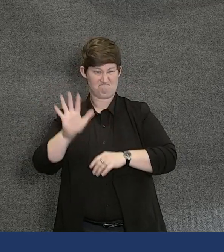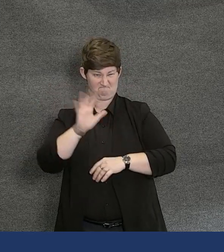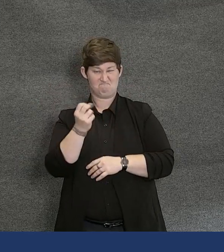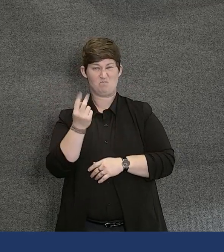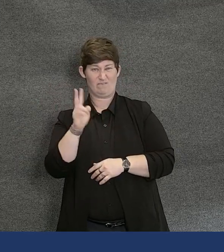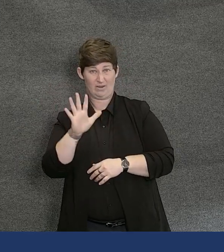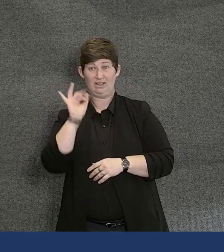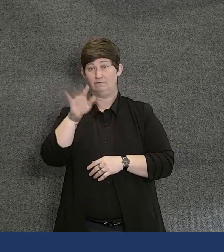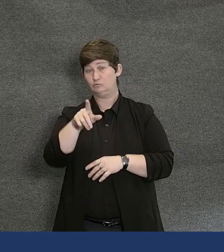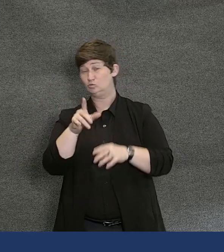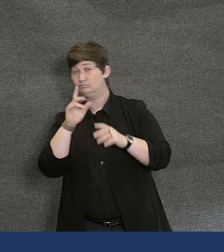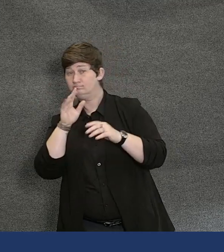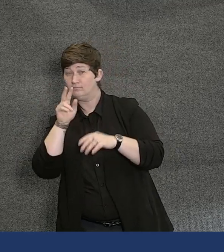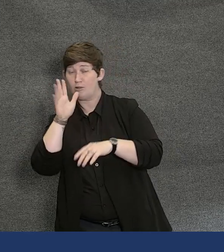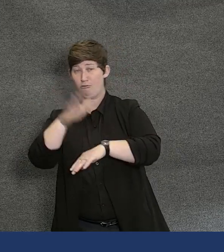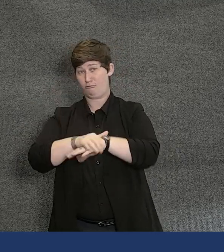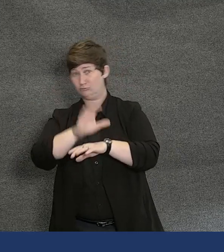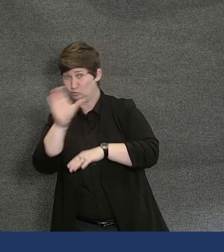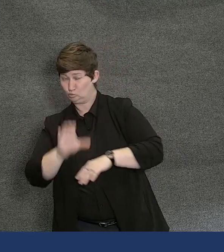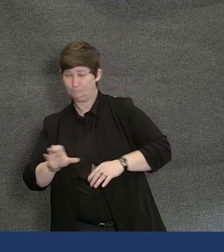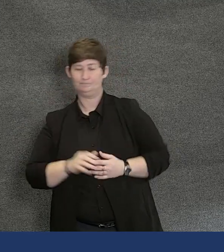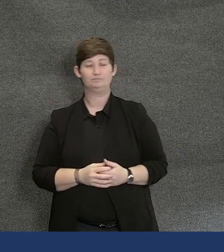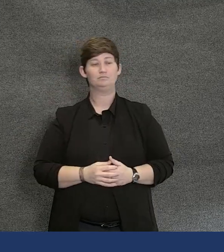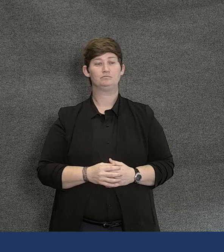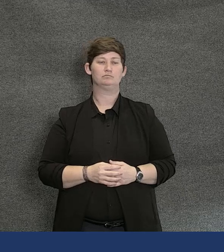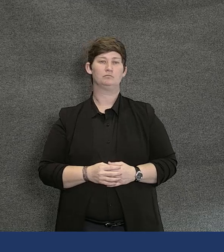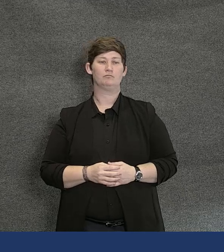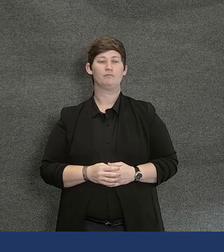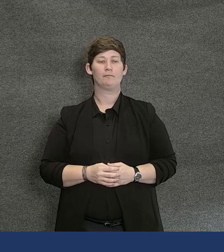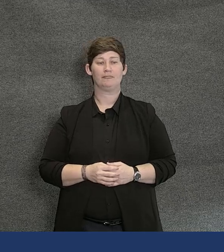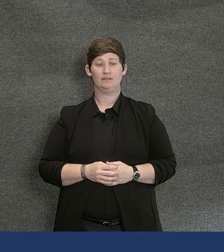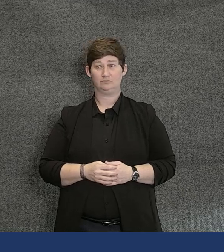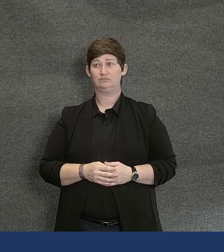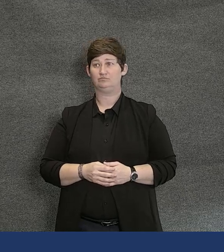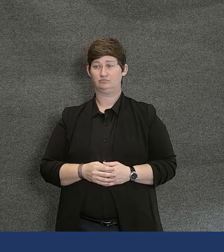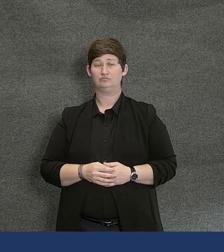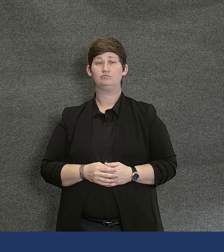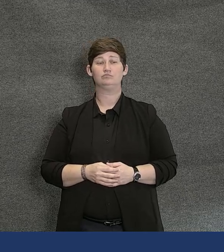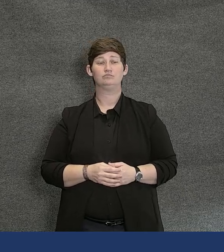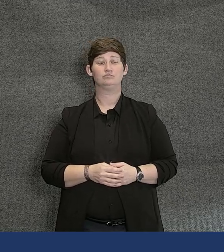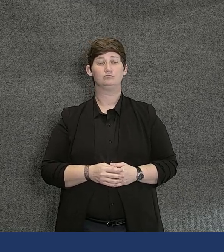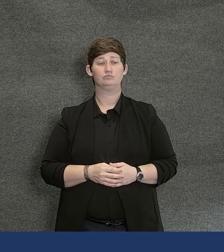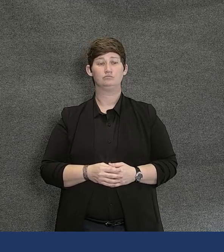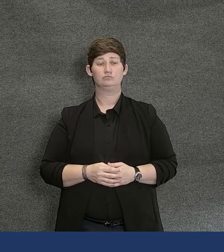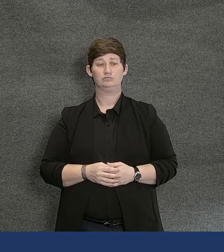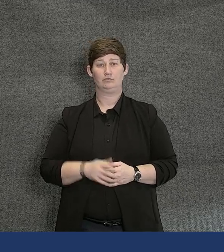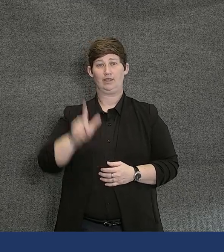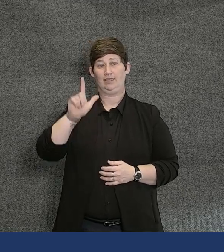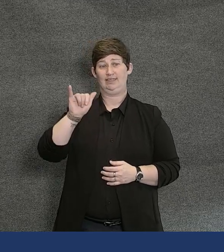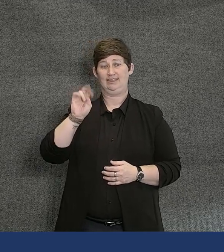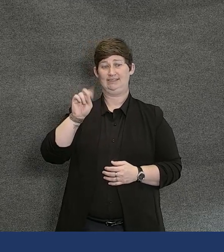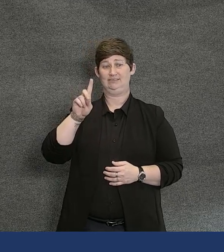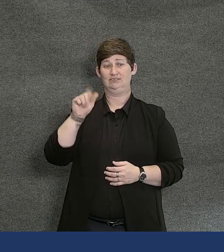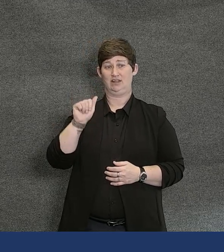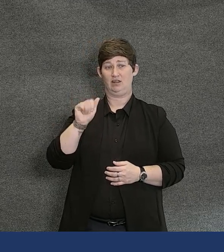So, we can take a break. For people who are here, I believe Linda is going to take it away.